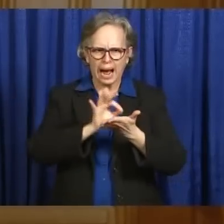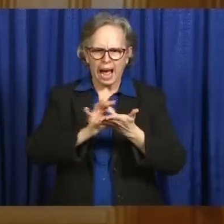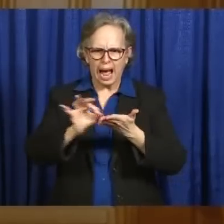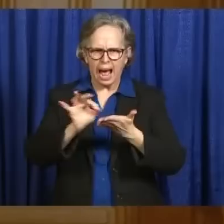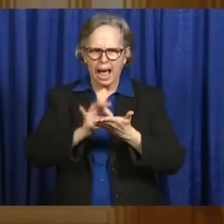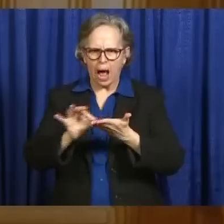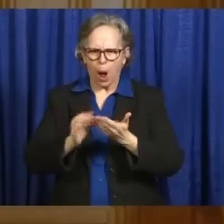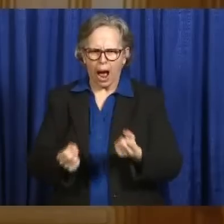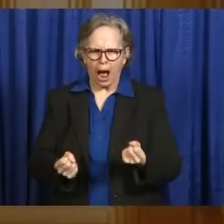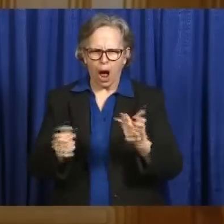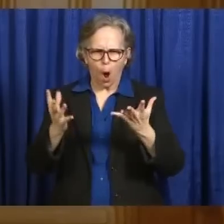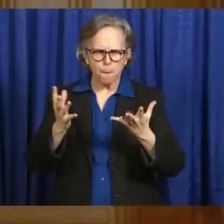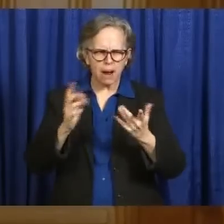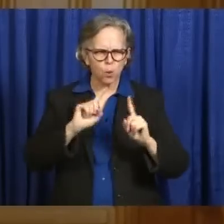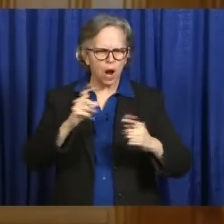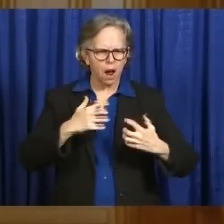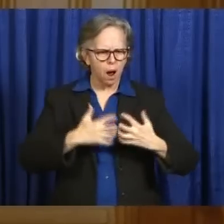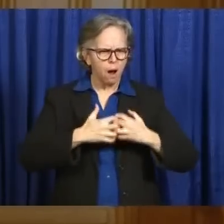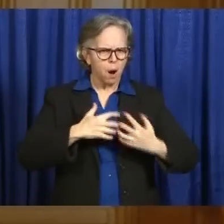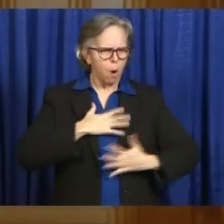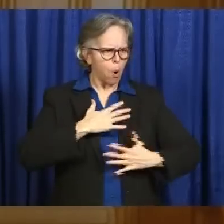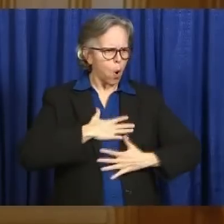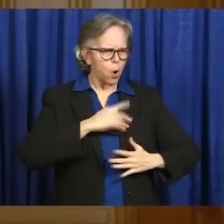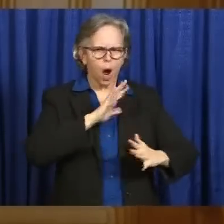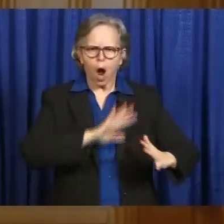ARE AND HOW MANY WE HAVE SO